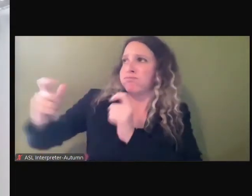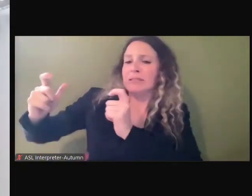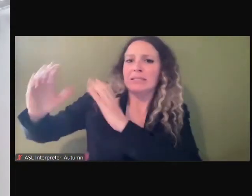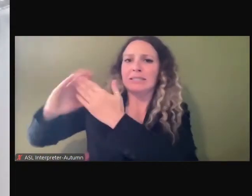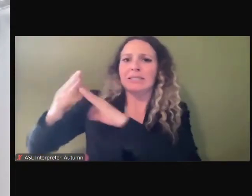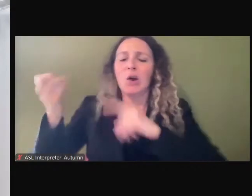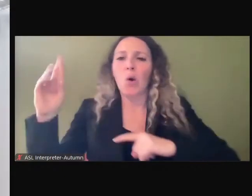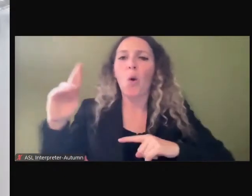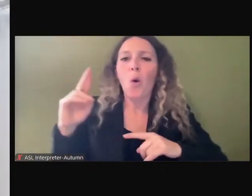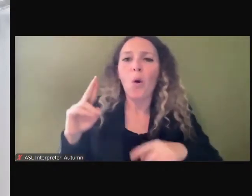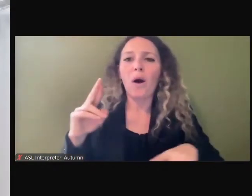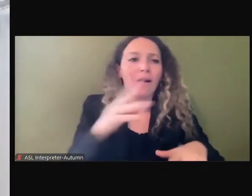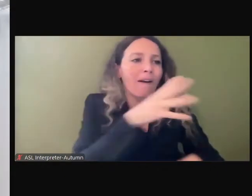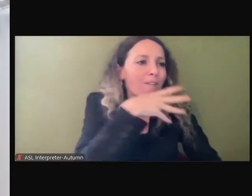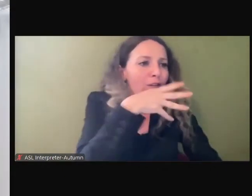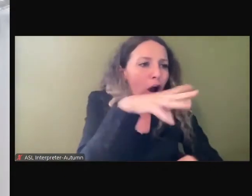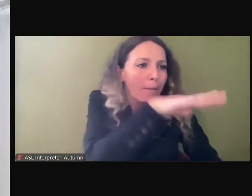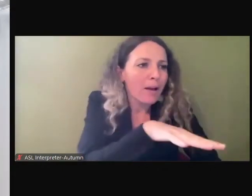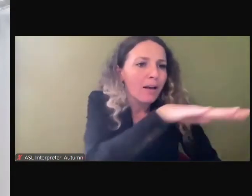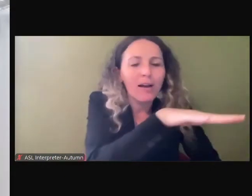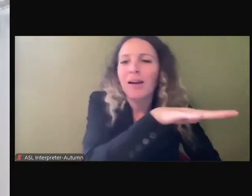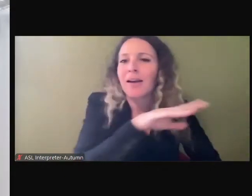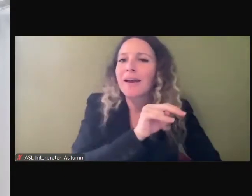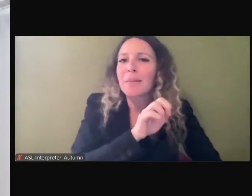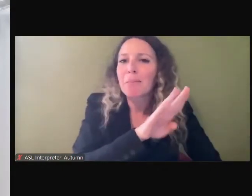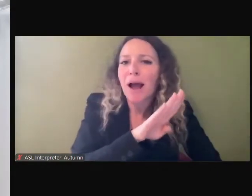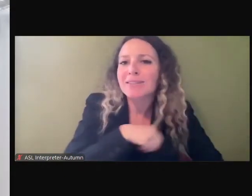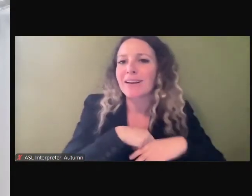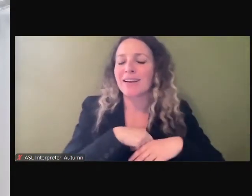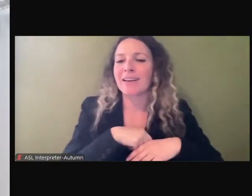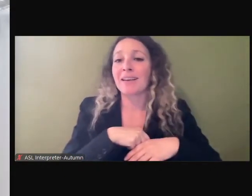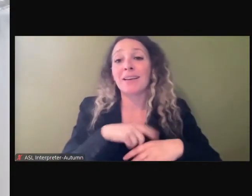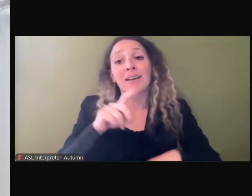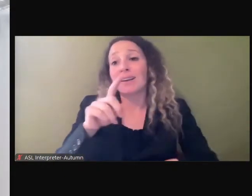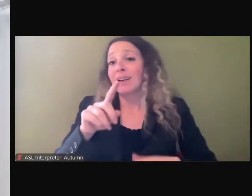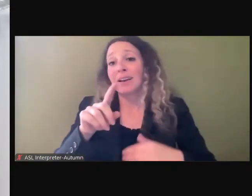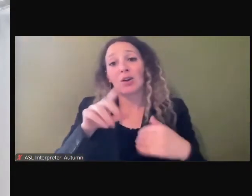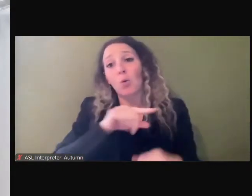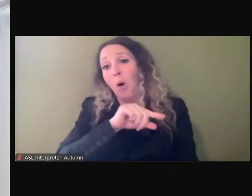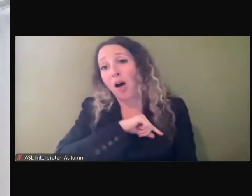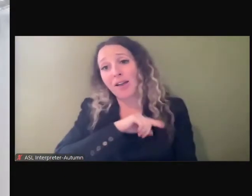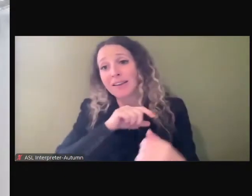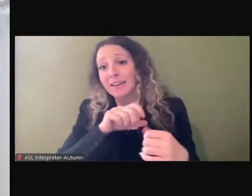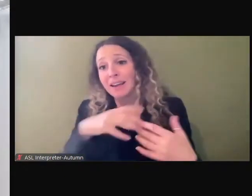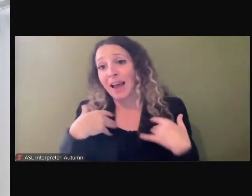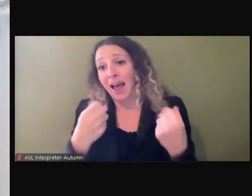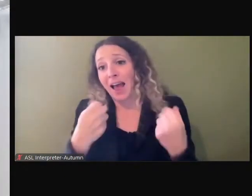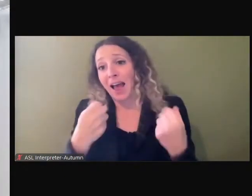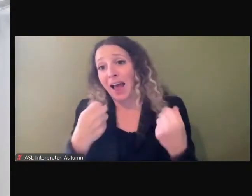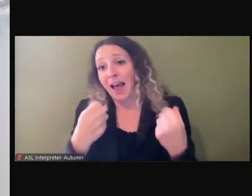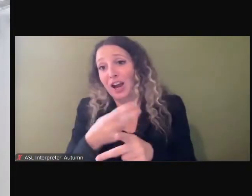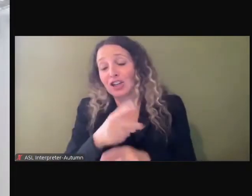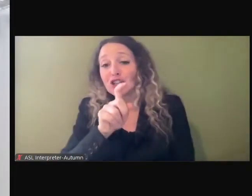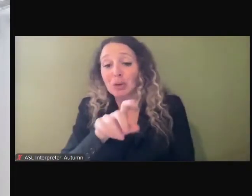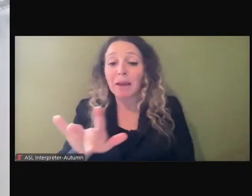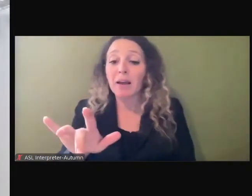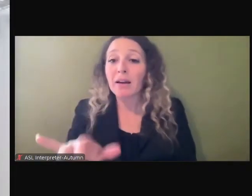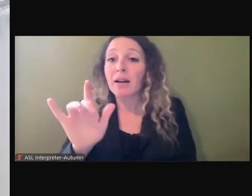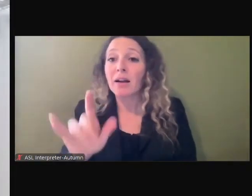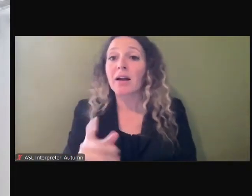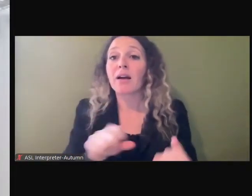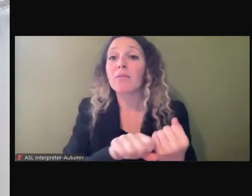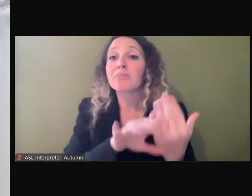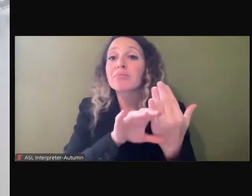quality healthcare should be just a click away. Next, we want a wider practitioner reach,